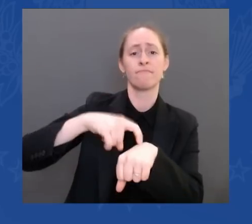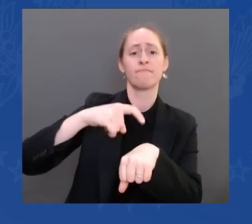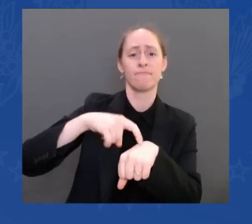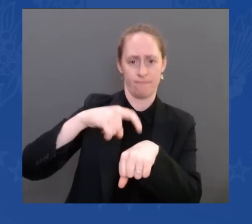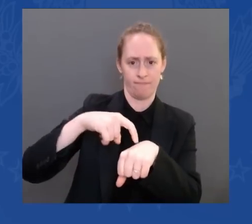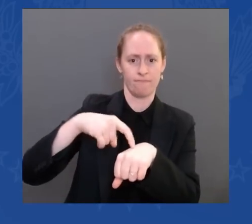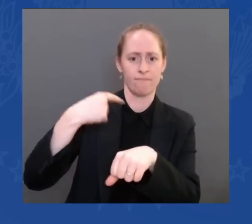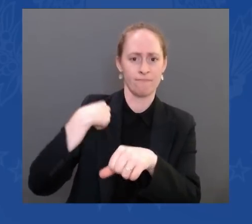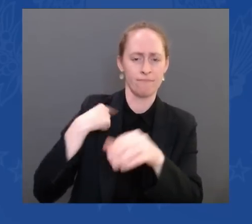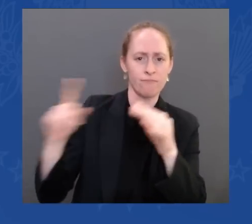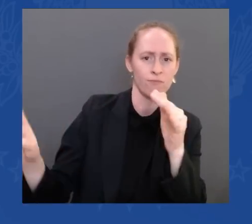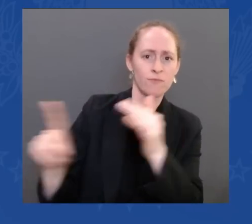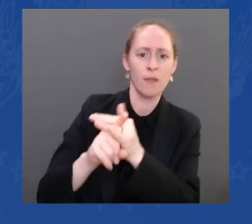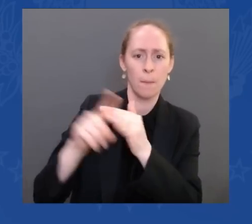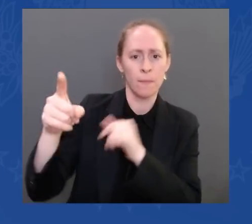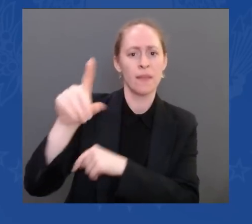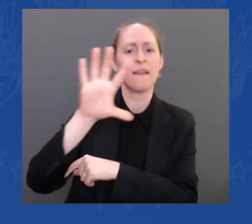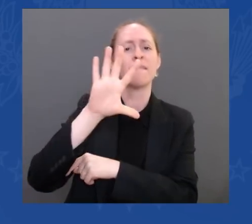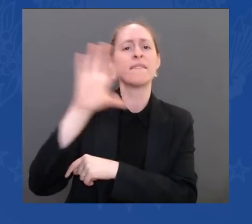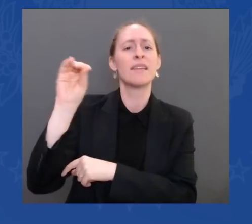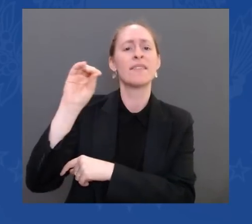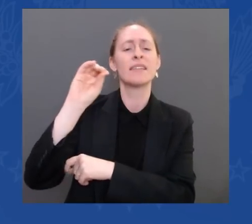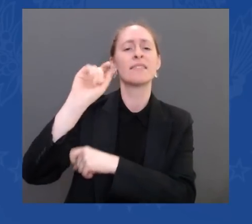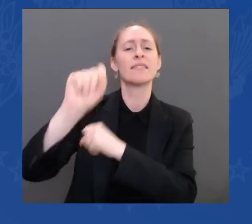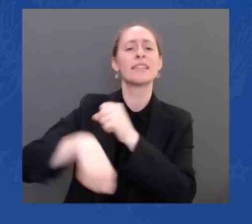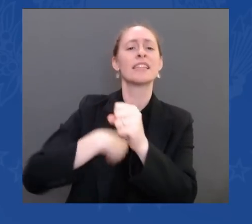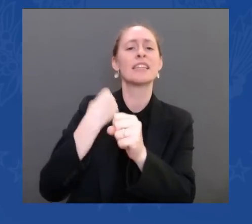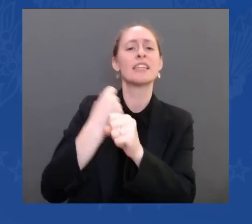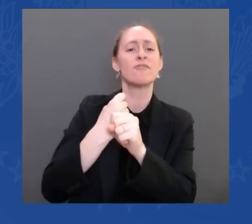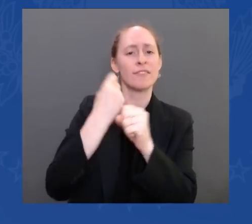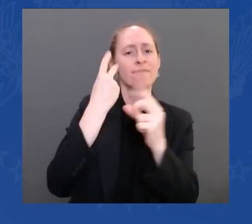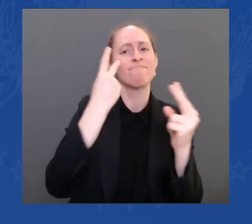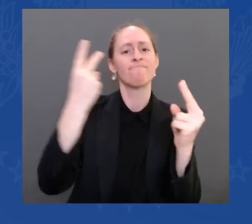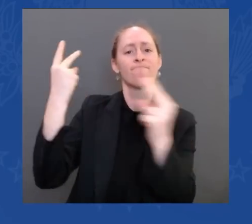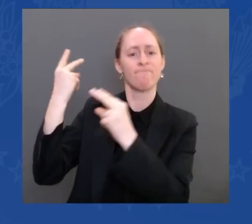and I went up afterwards with the -- to the cemetery.